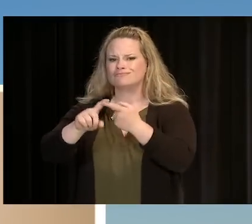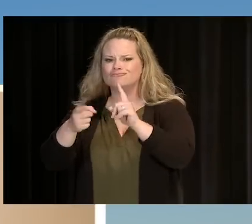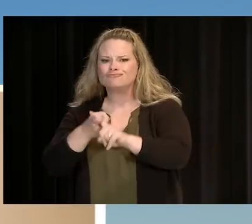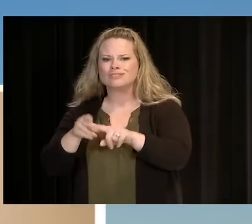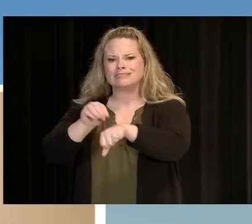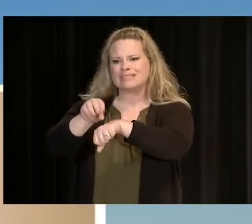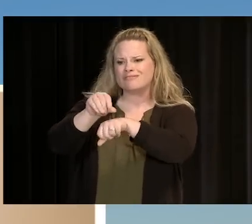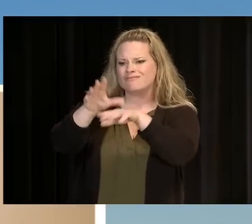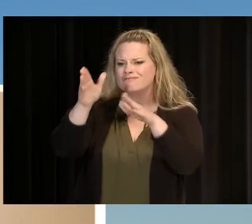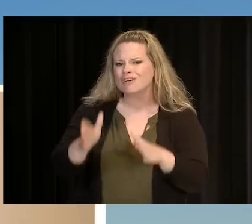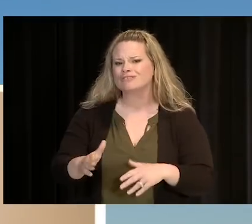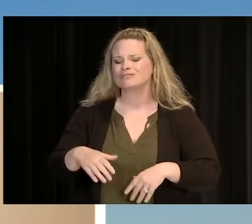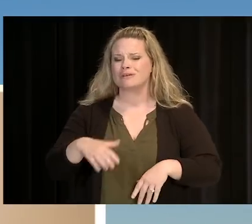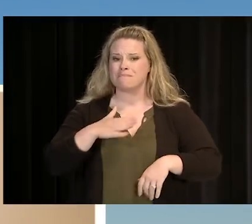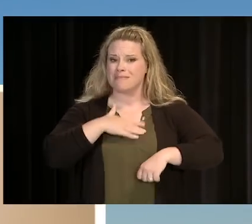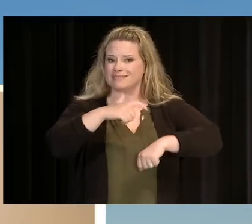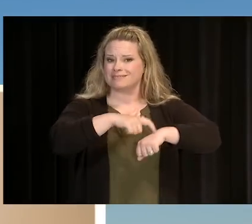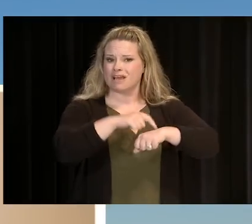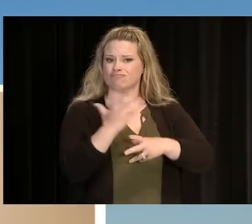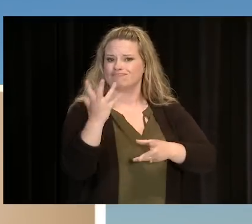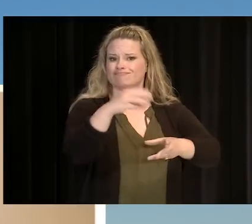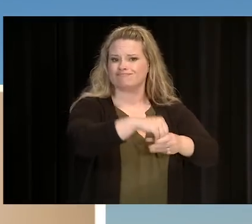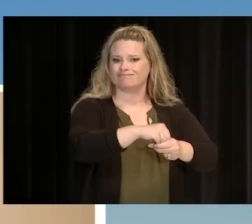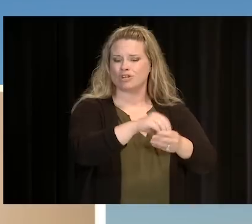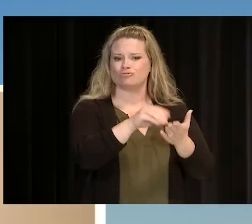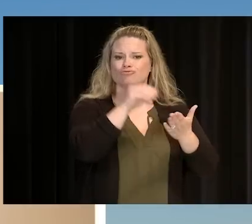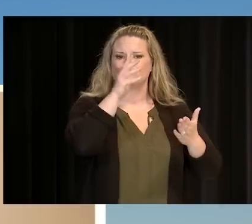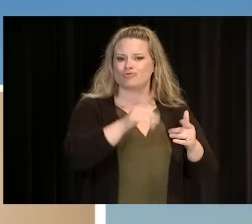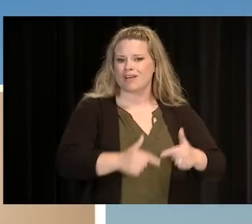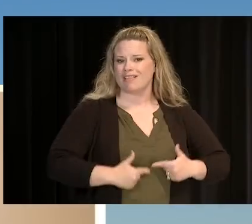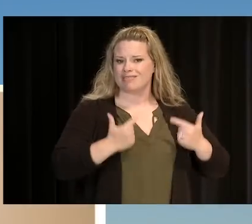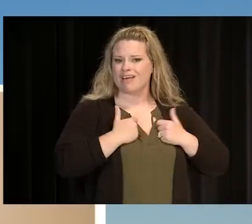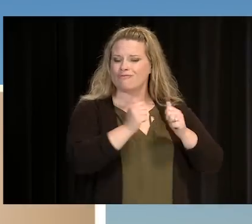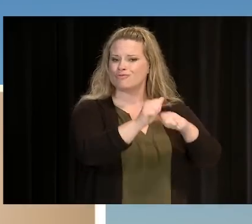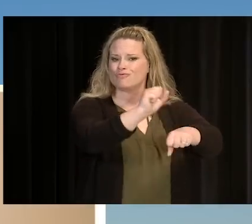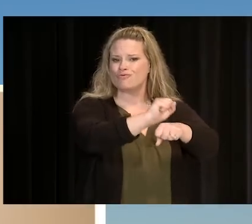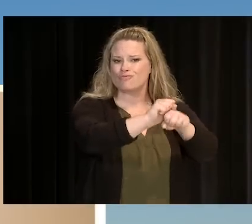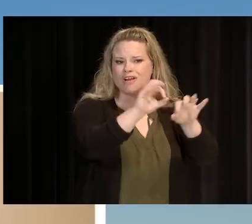THAT I DEVELOPED FRIENDSHIPS WITH, MY TIME AT THE OFFICE OF STUDENT LIFE WITH MY AMAZING WORK FAMILY,